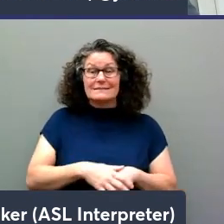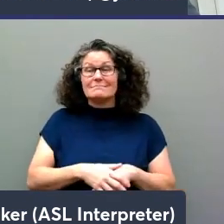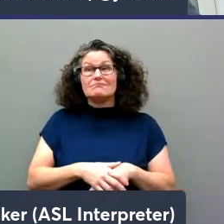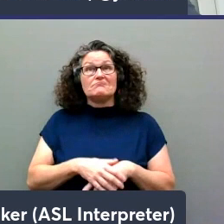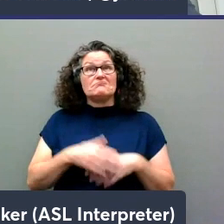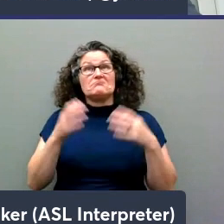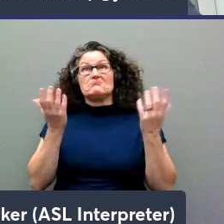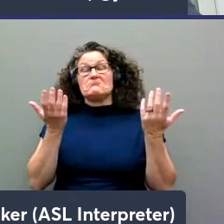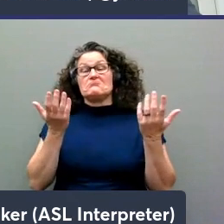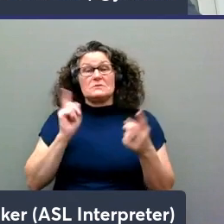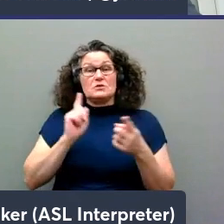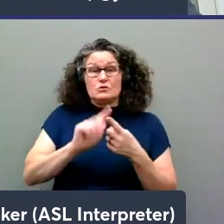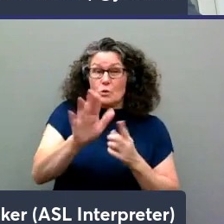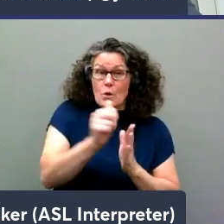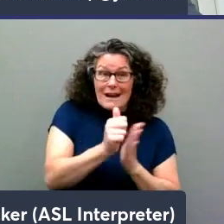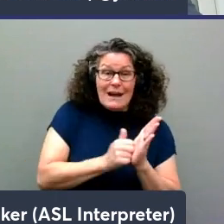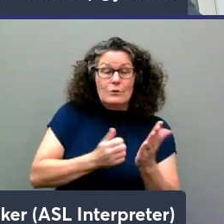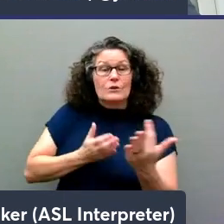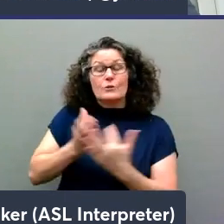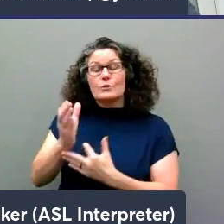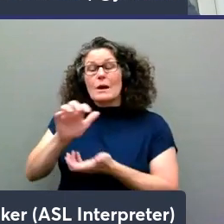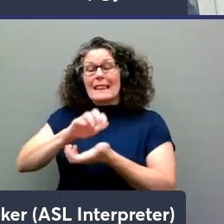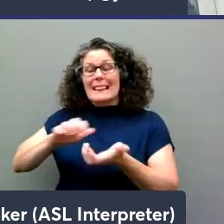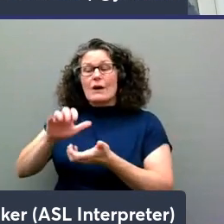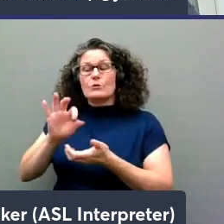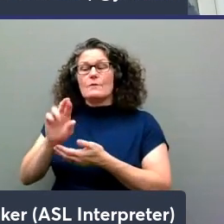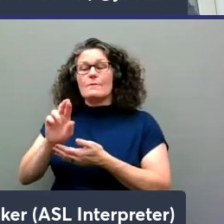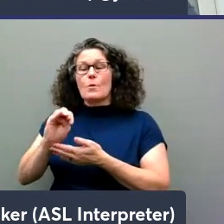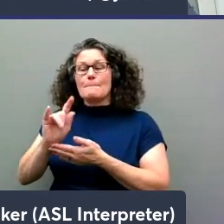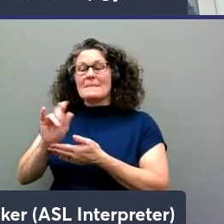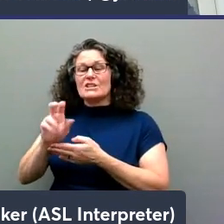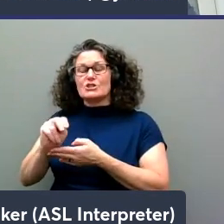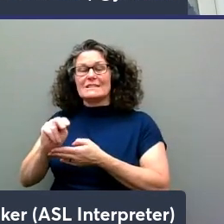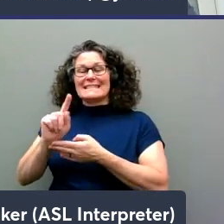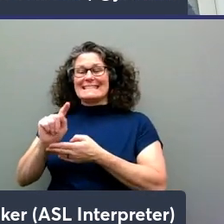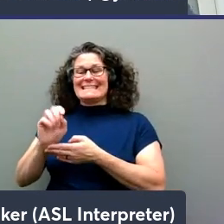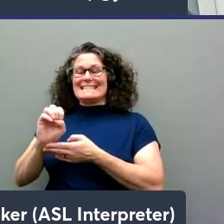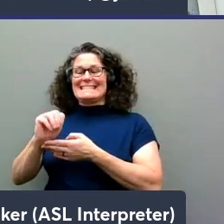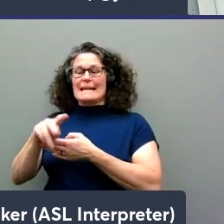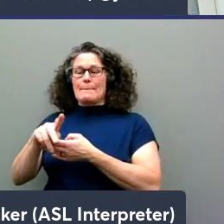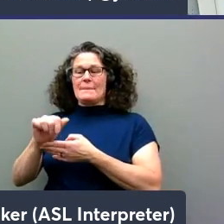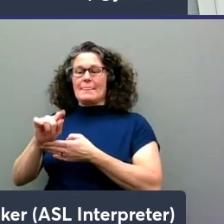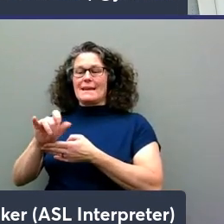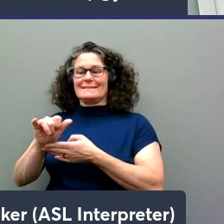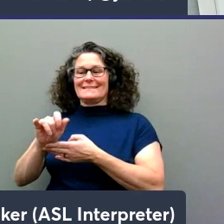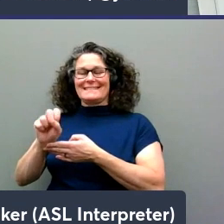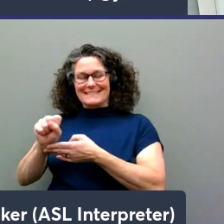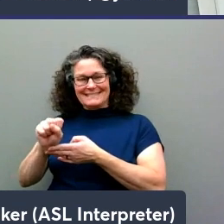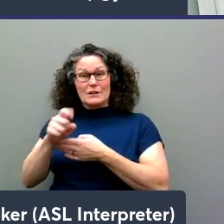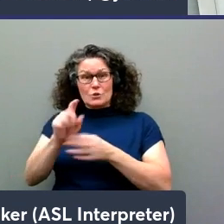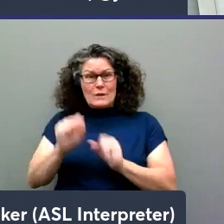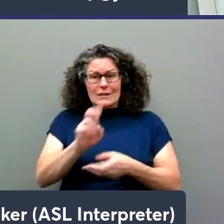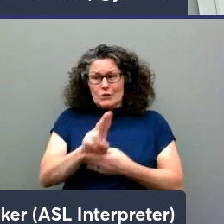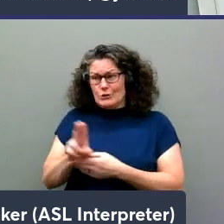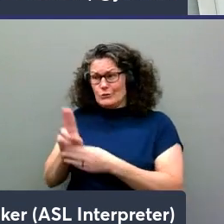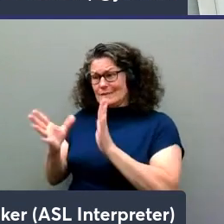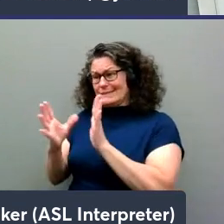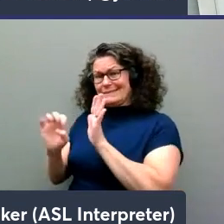into your account, through CloudFormation templates. So there are actual specific code samples that you can use to bootstrap your application.